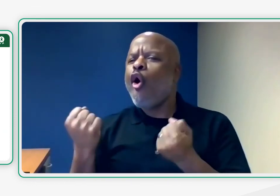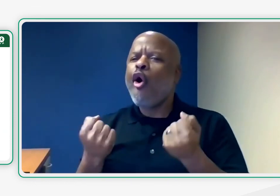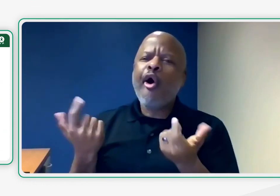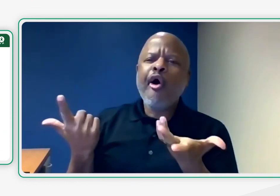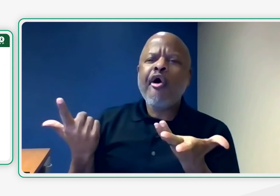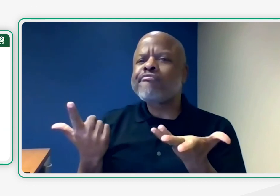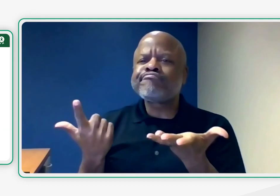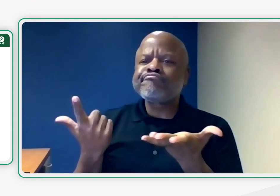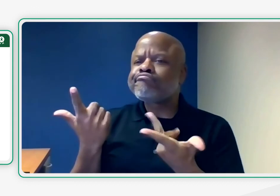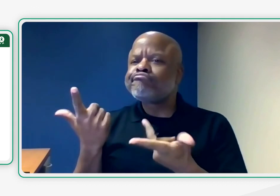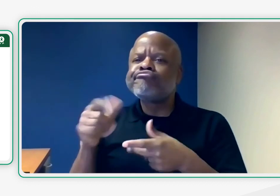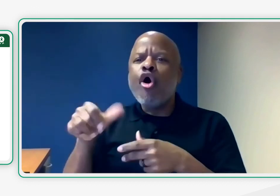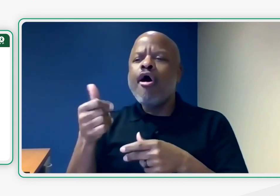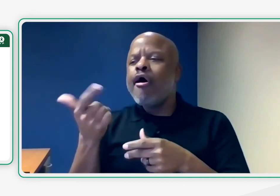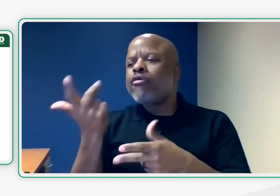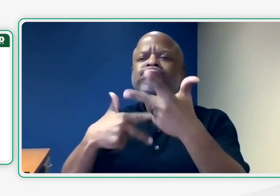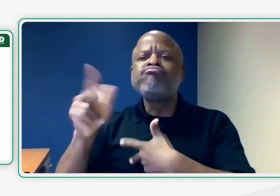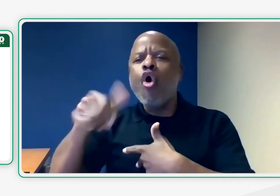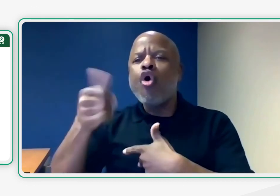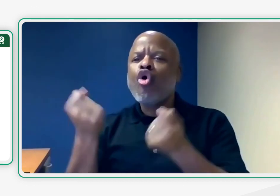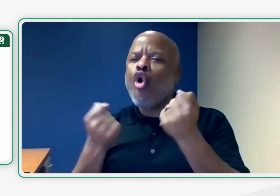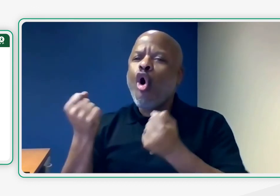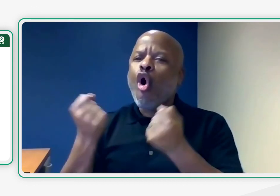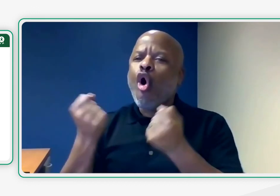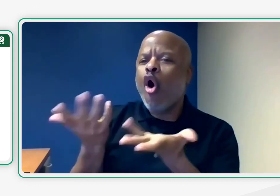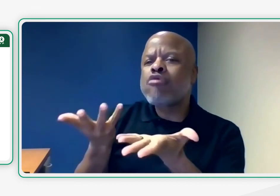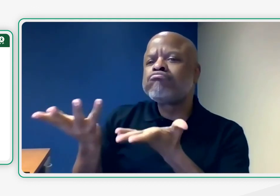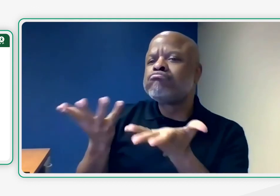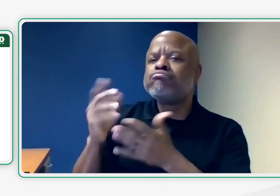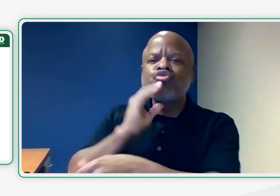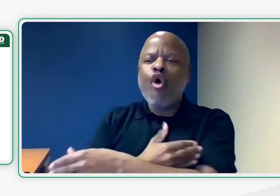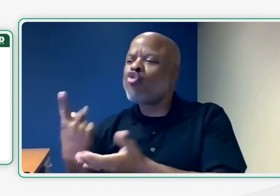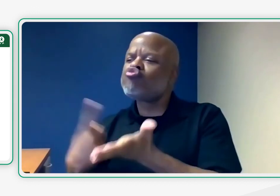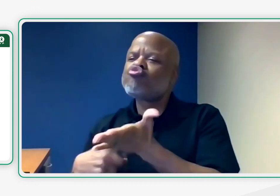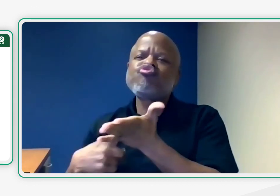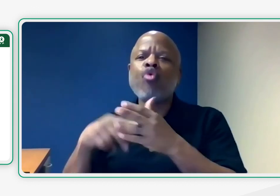my daughter and I both got to talking. We were dialoguing about purchasing a car